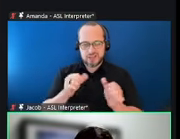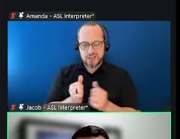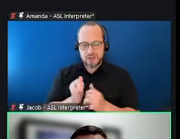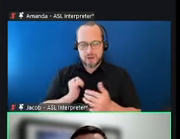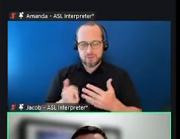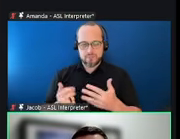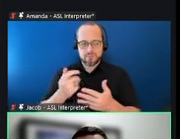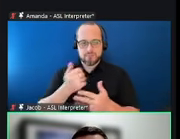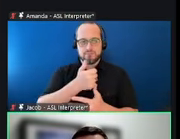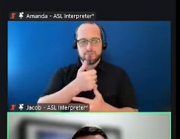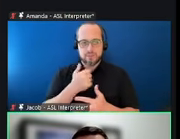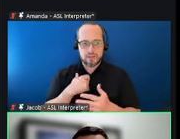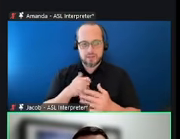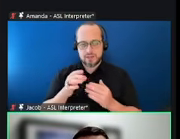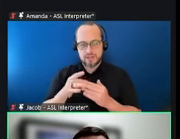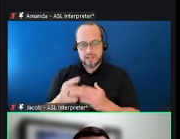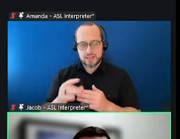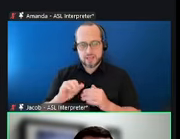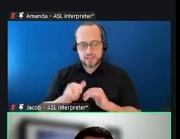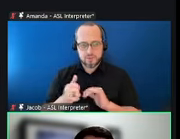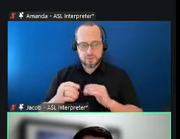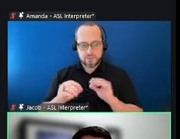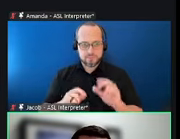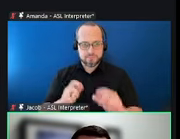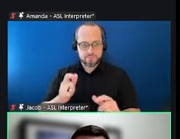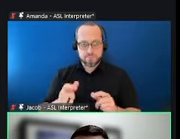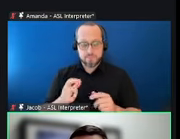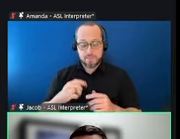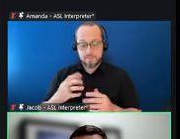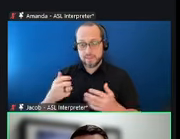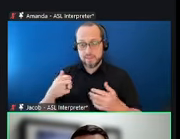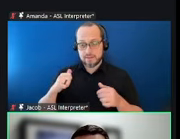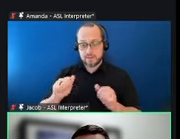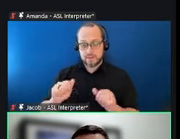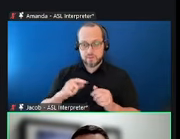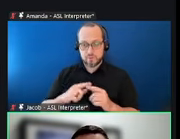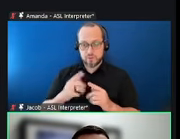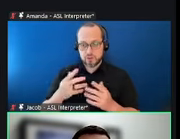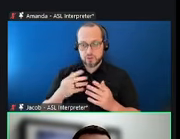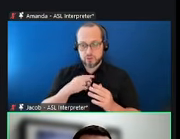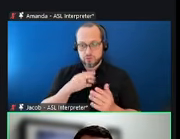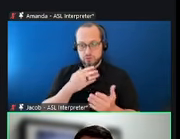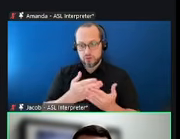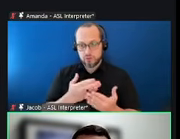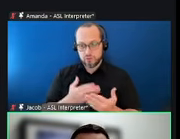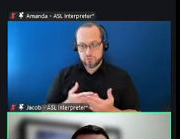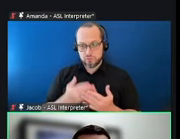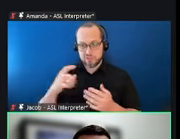and guide implementation. We want this effort to reflect uh the needs and the strengths of the